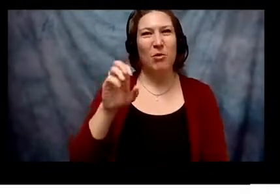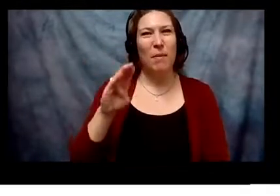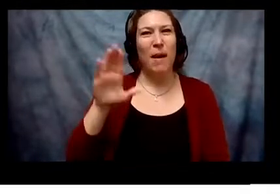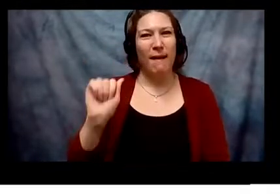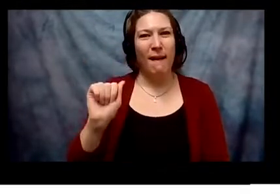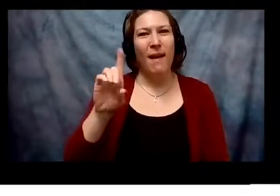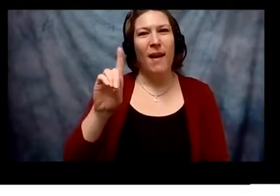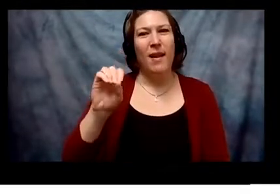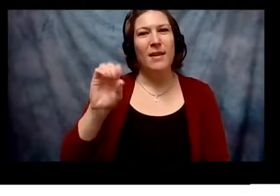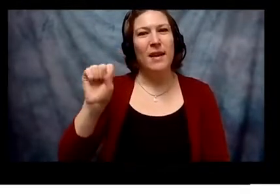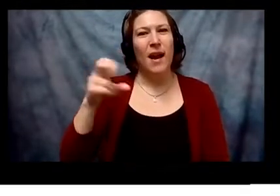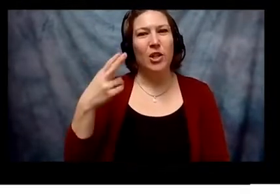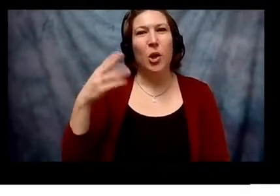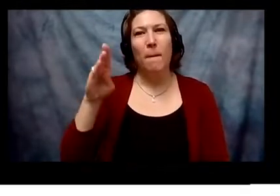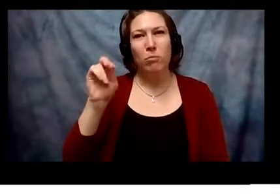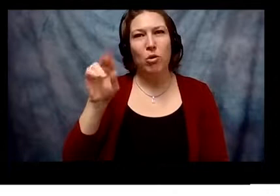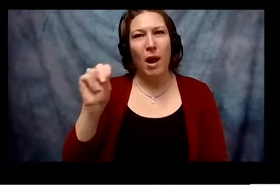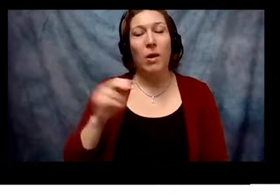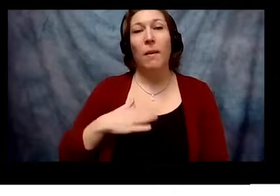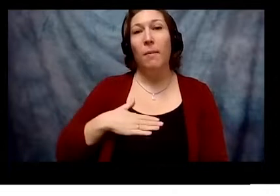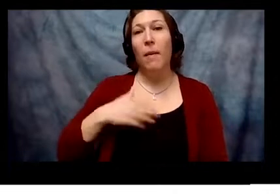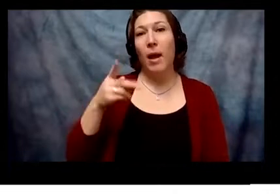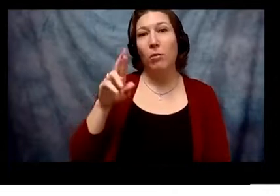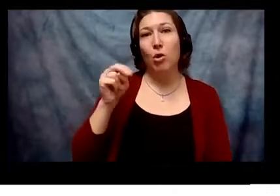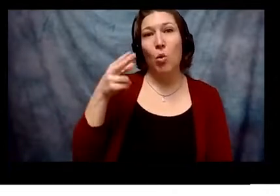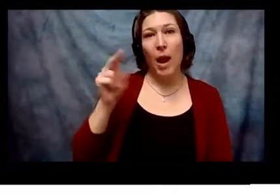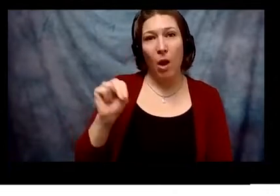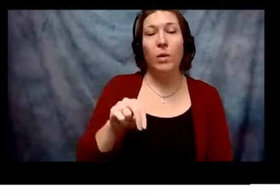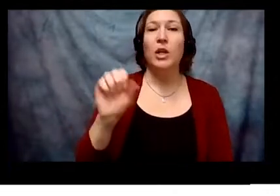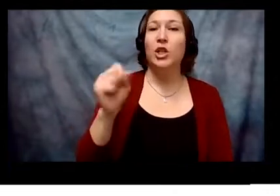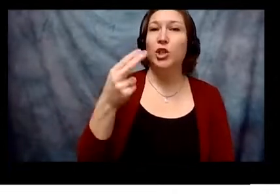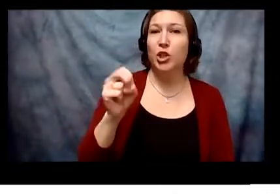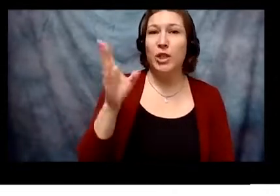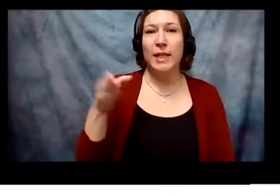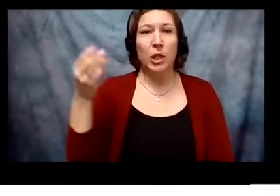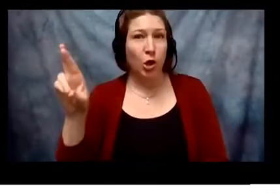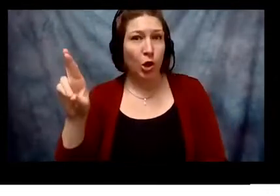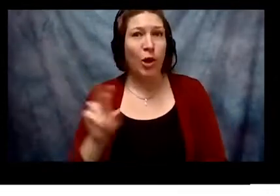My pronouns are either she/hers or they/theirs. I'm passionate about